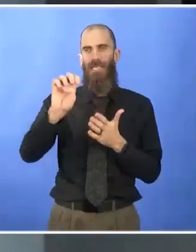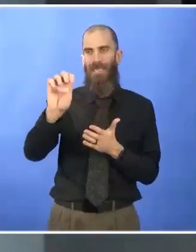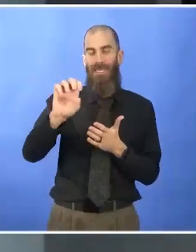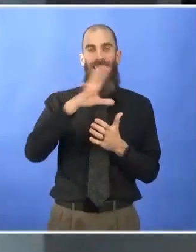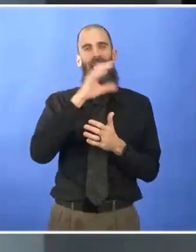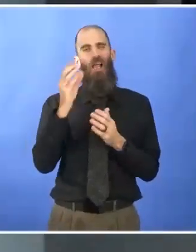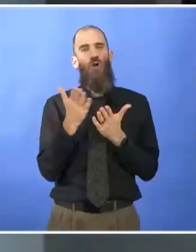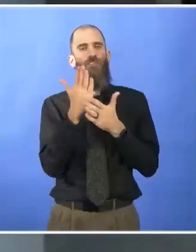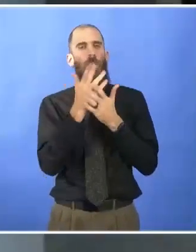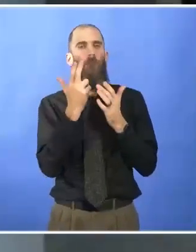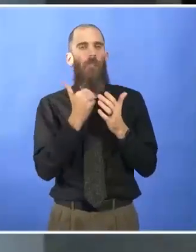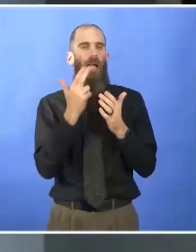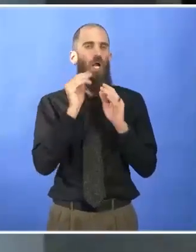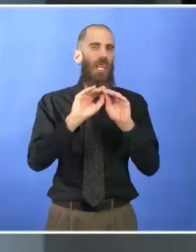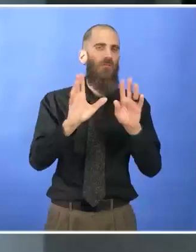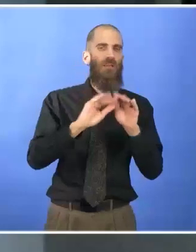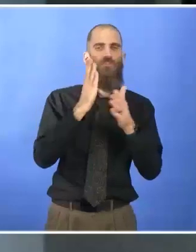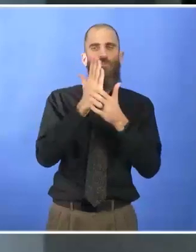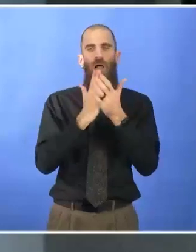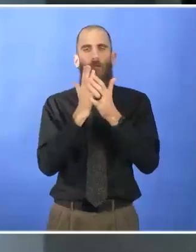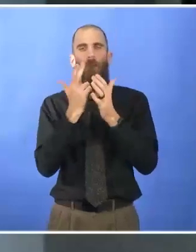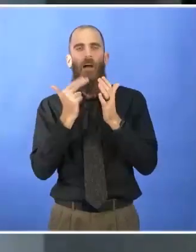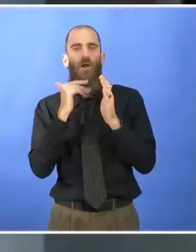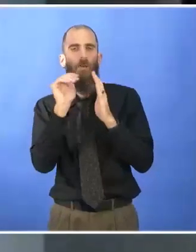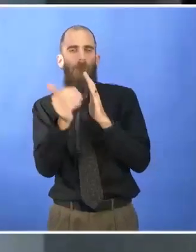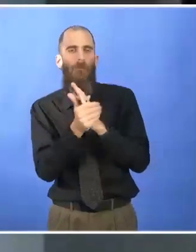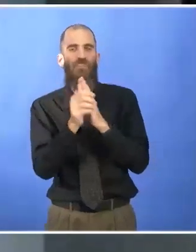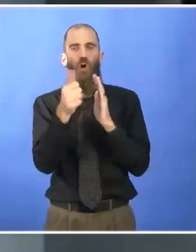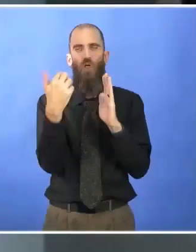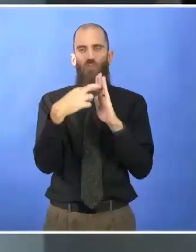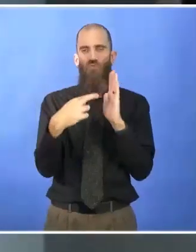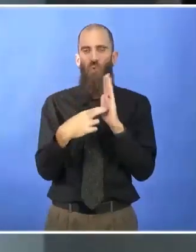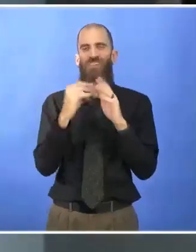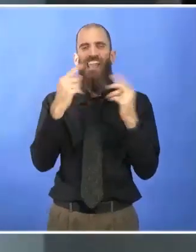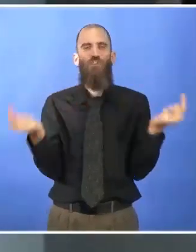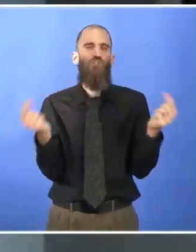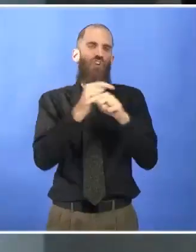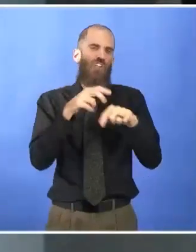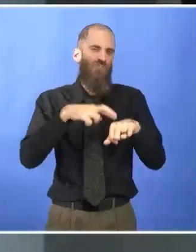OFFERING CLARIFICATIONS TO SOME OF THE RULES AND UPDATING CROSS-REFERENCES TO SOME OF THE RULES.